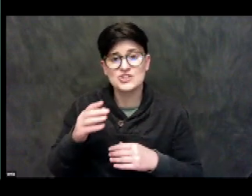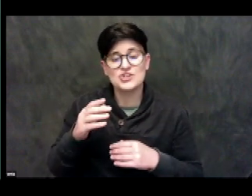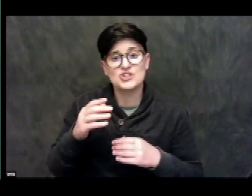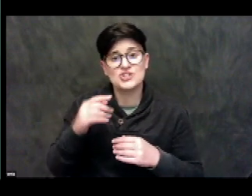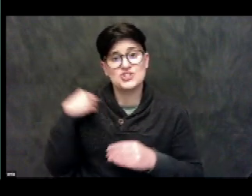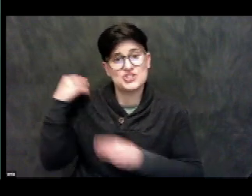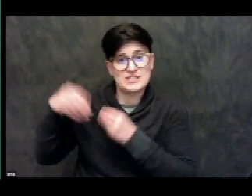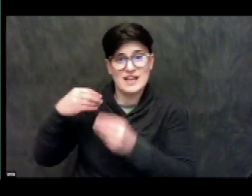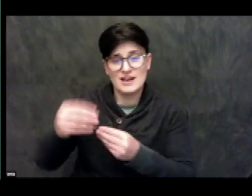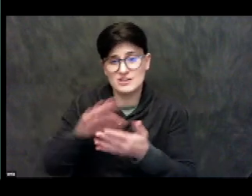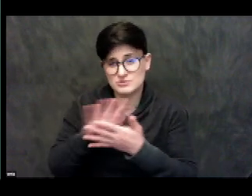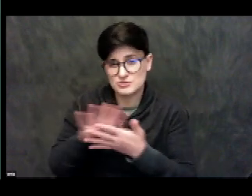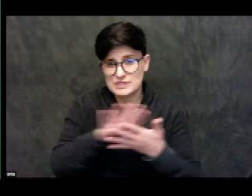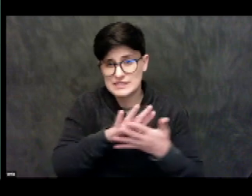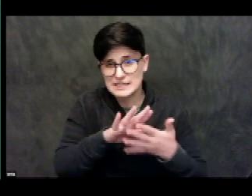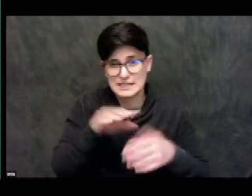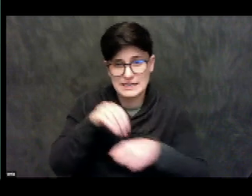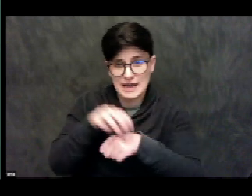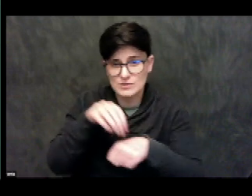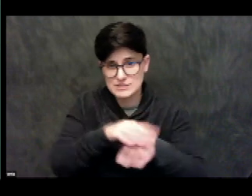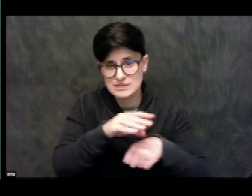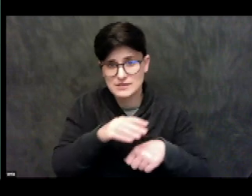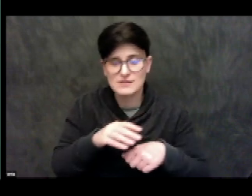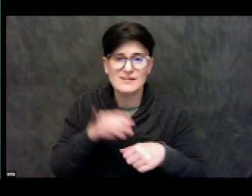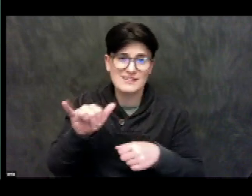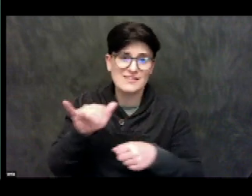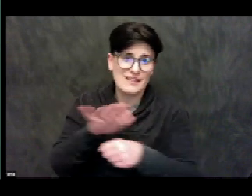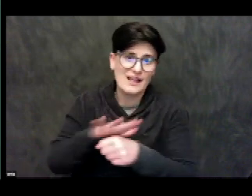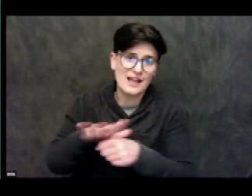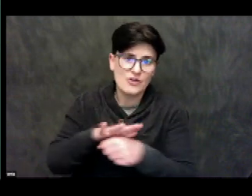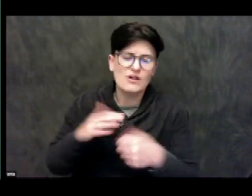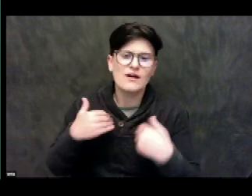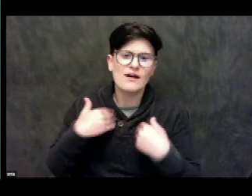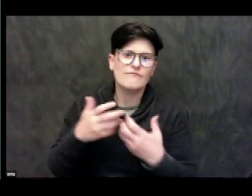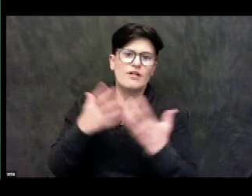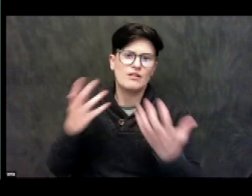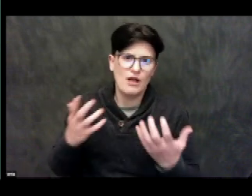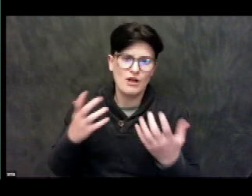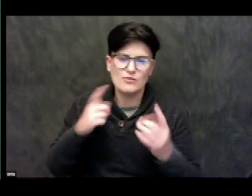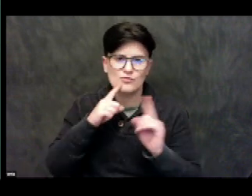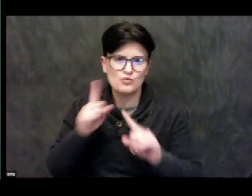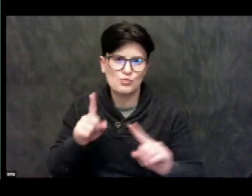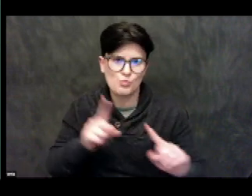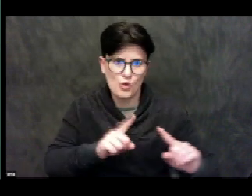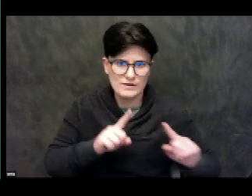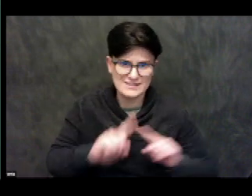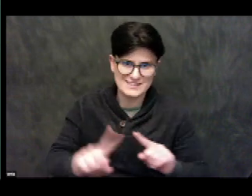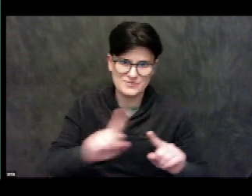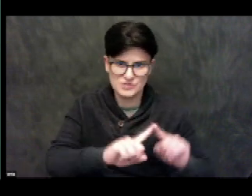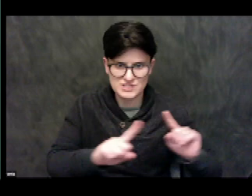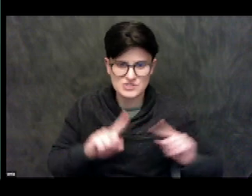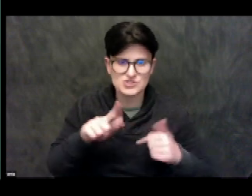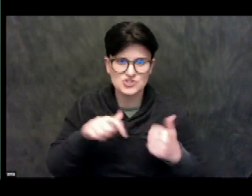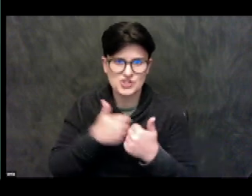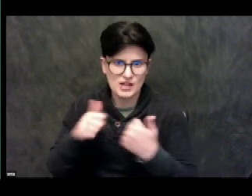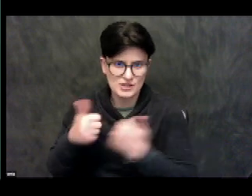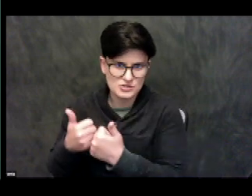is an area where there's a lot of reported differences and challenges and how that works.